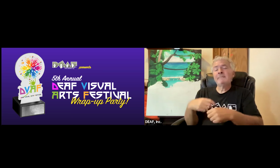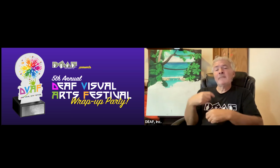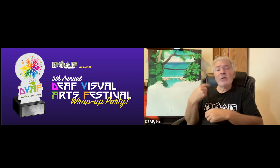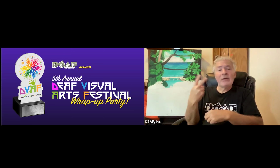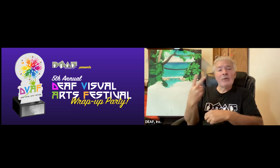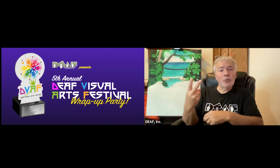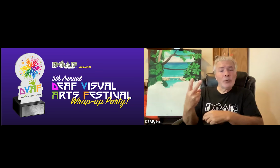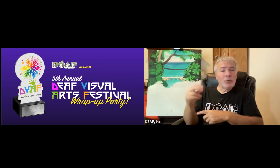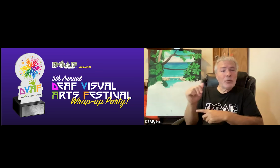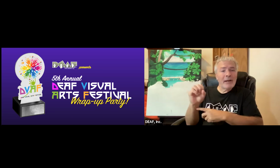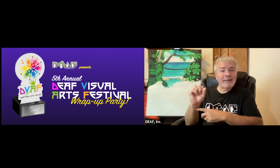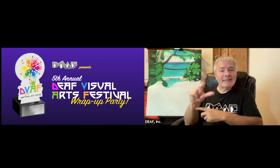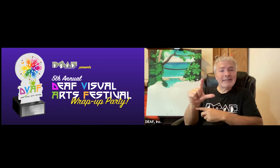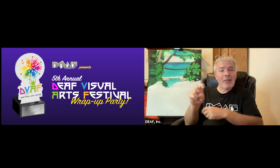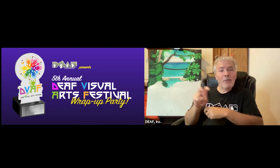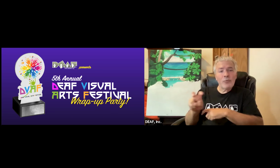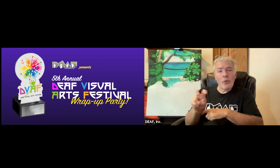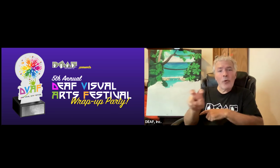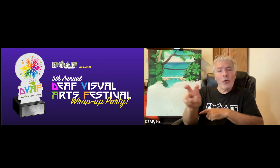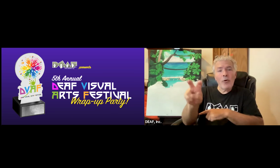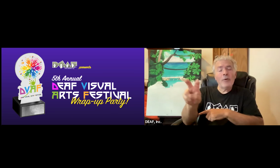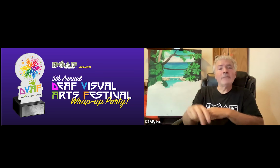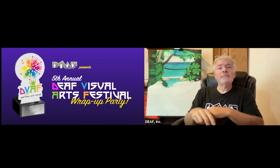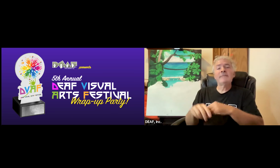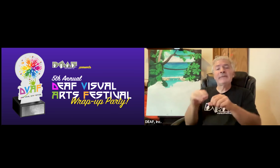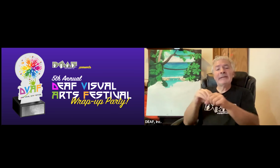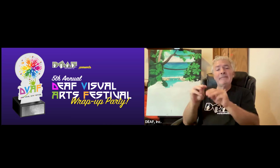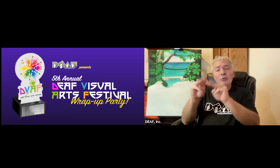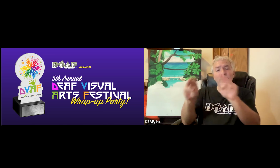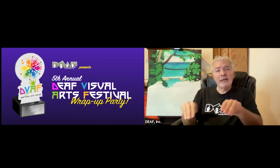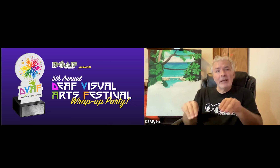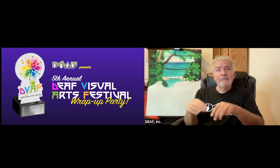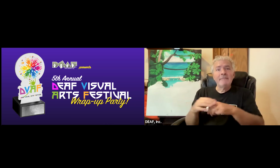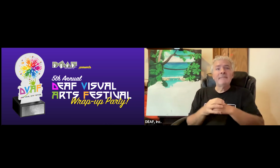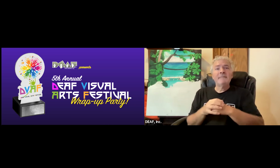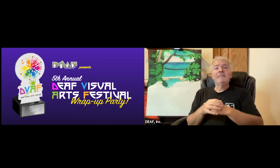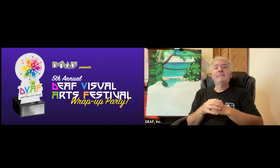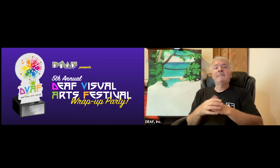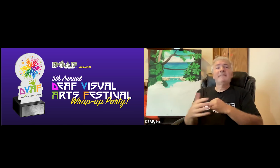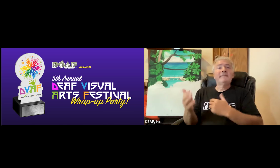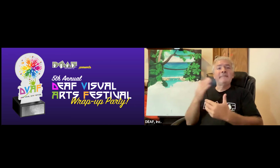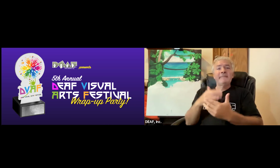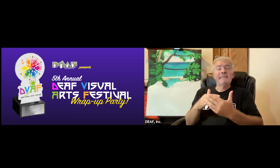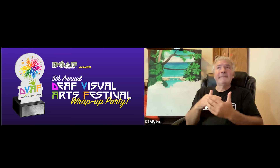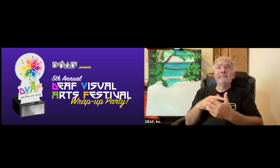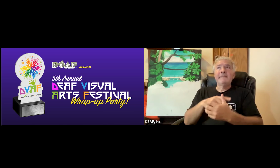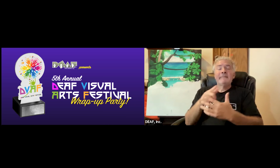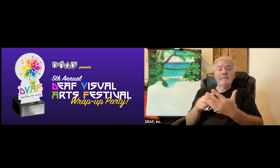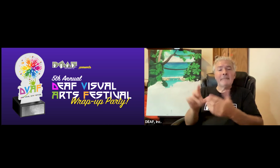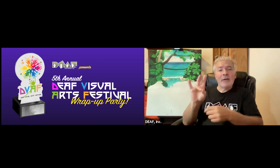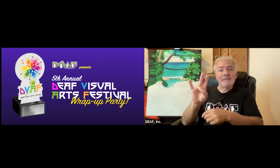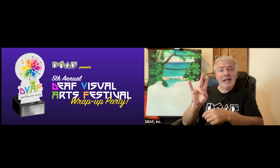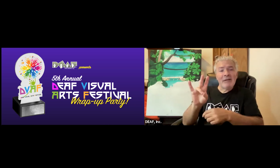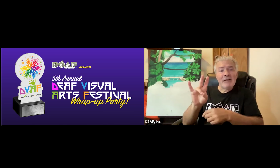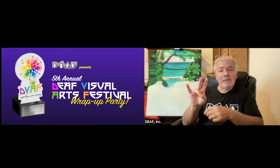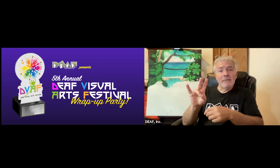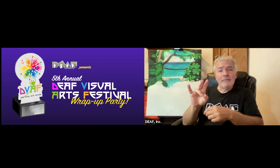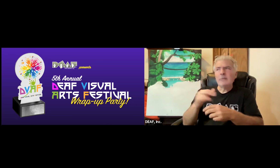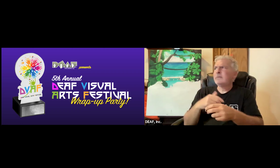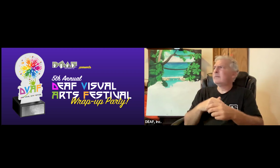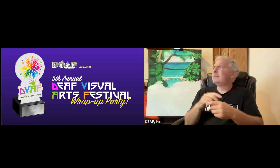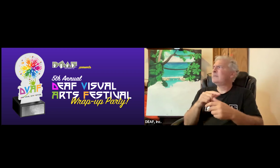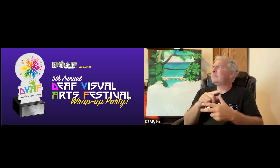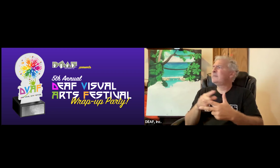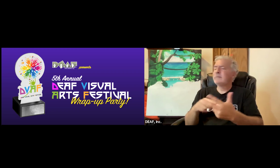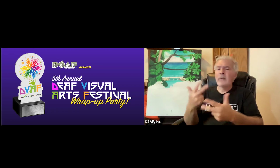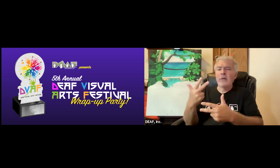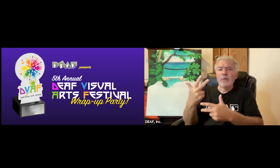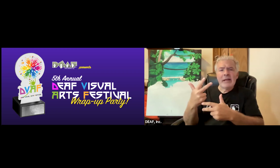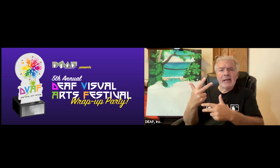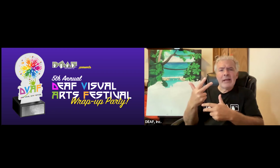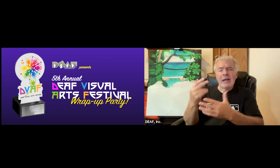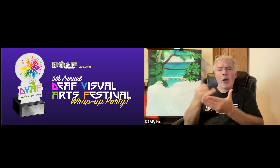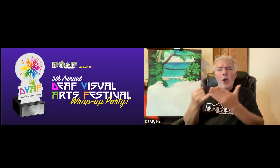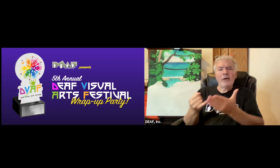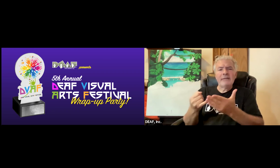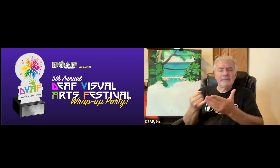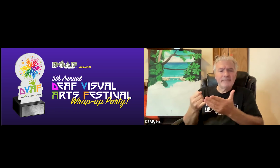We had two ASL tours; one in the museums, and then we had seven -- oh let me think. Wait a second.